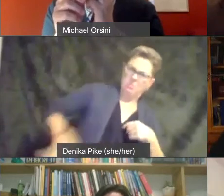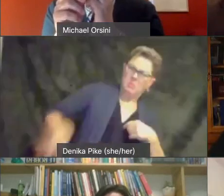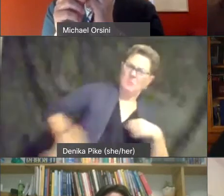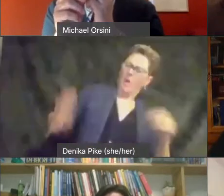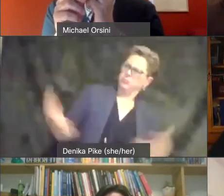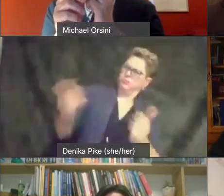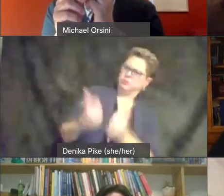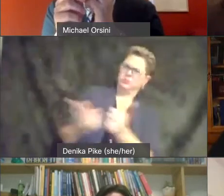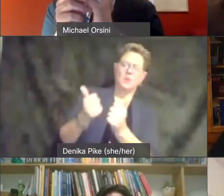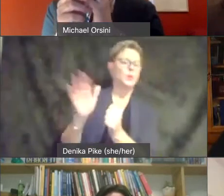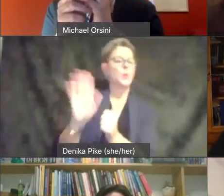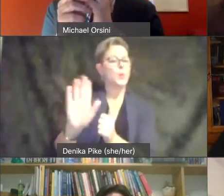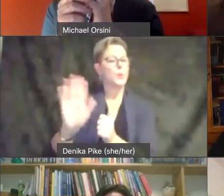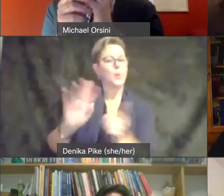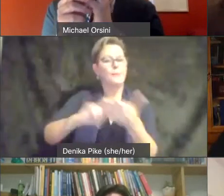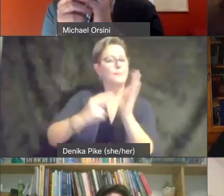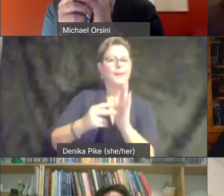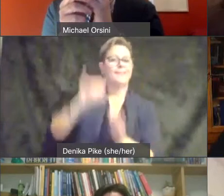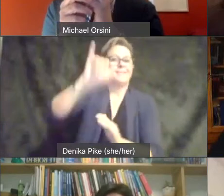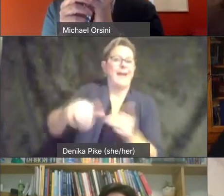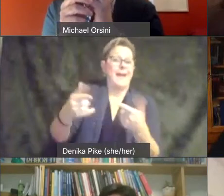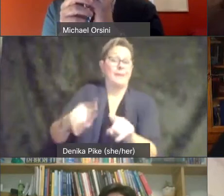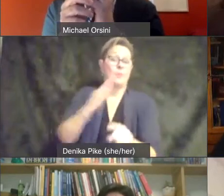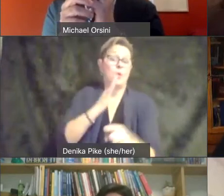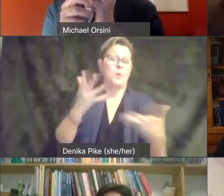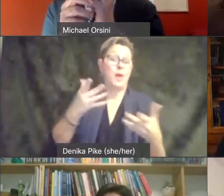Because then we have, we're just gonna have an argument about whether, or not, they have privilege.